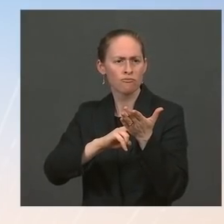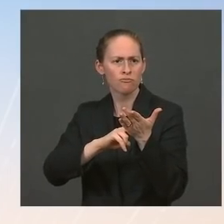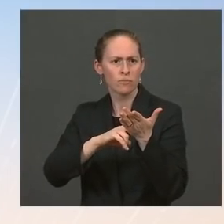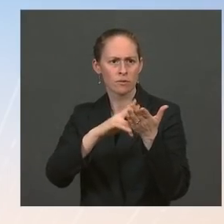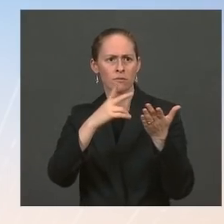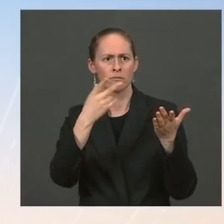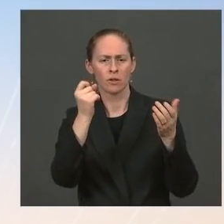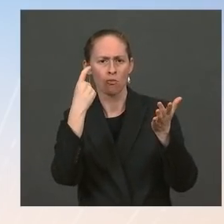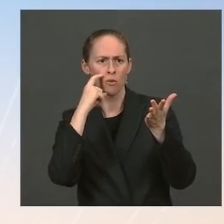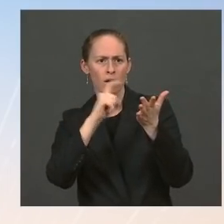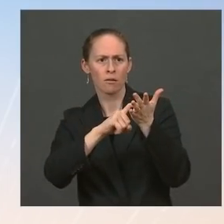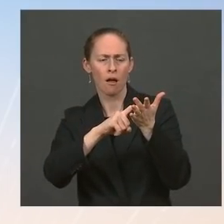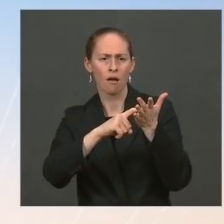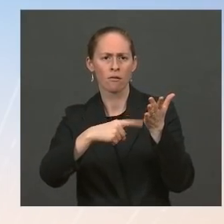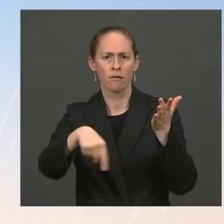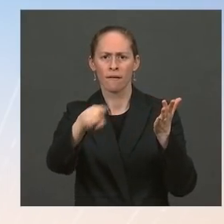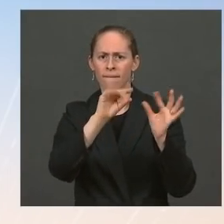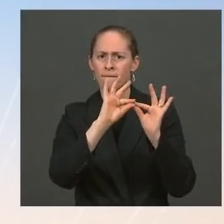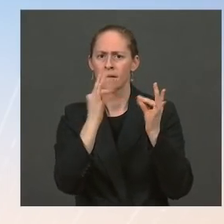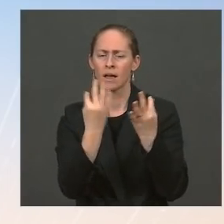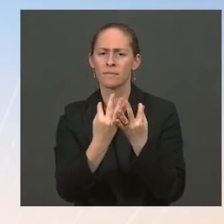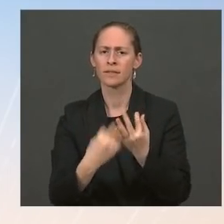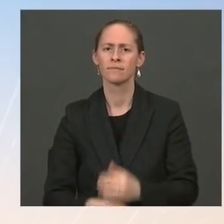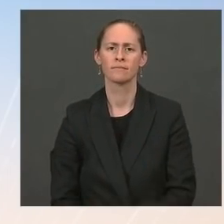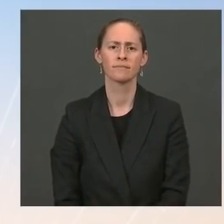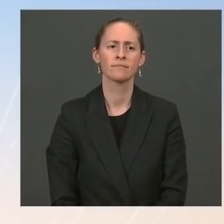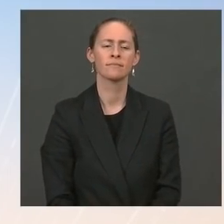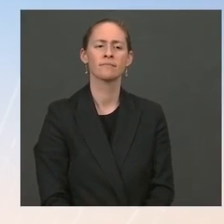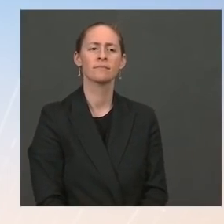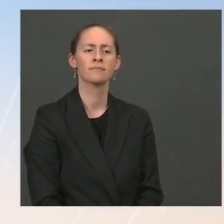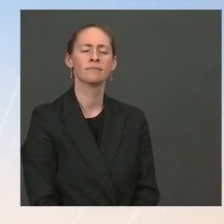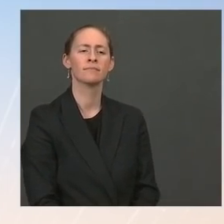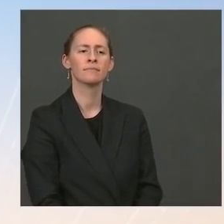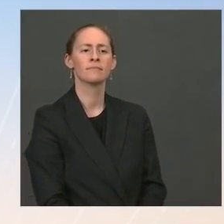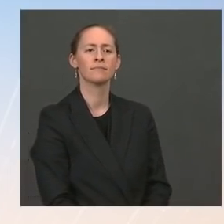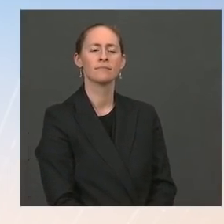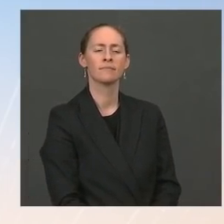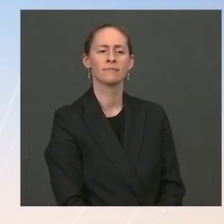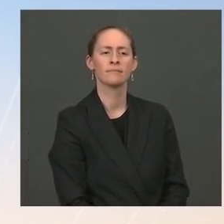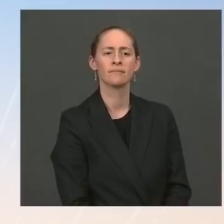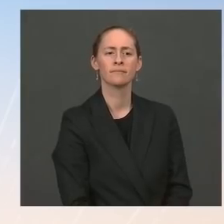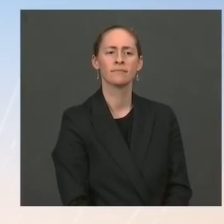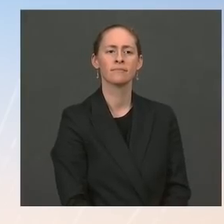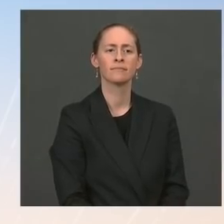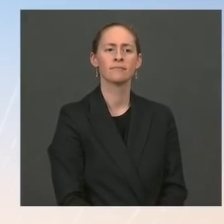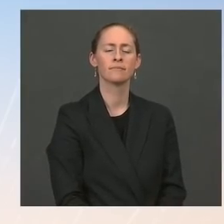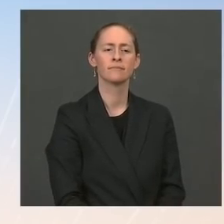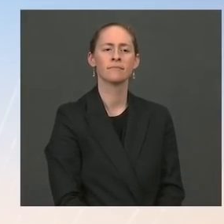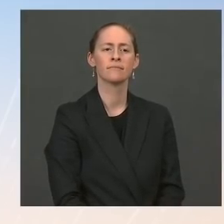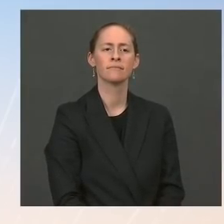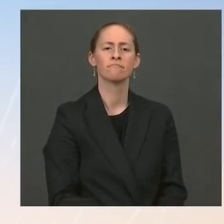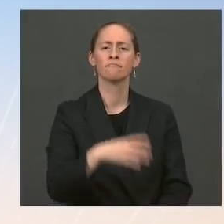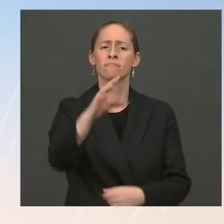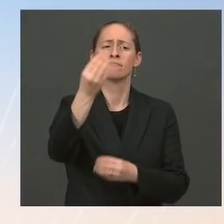that the President doesn't look at the loss they had or the grief that these families endured through the political prism.